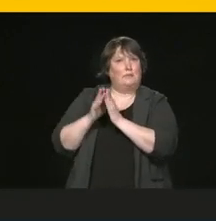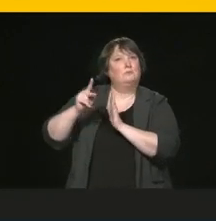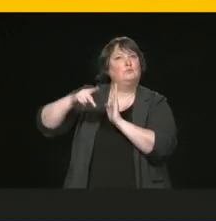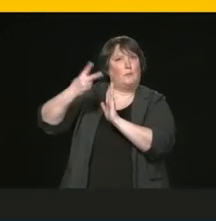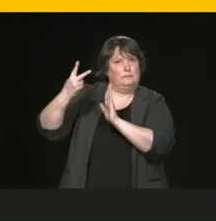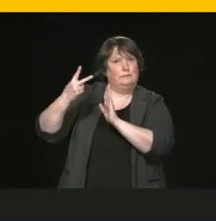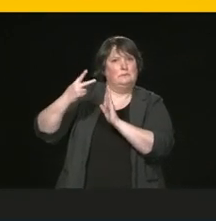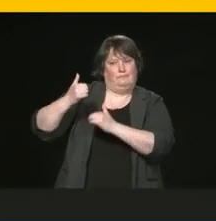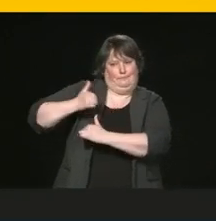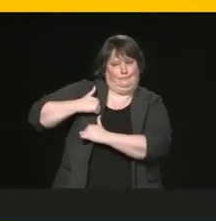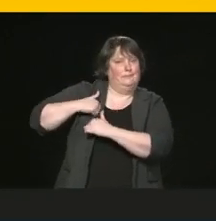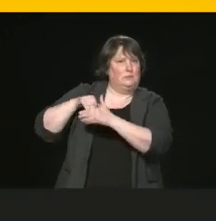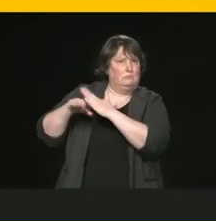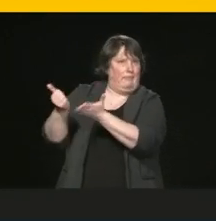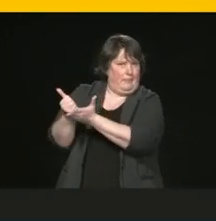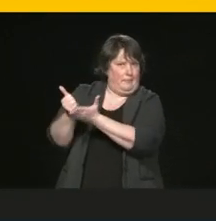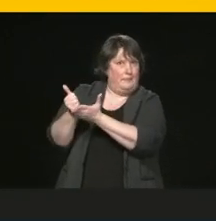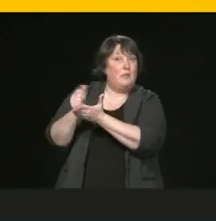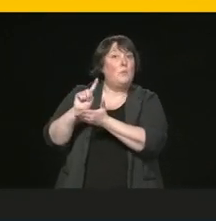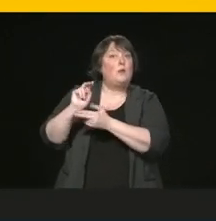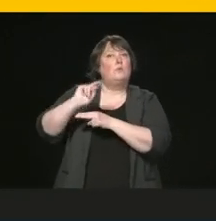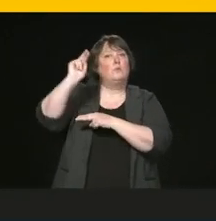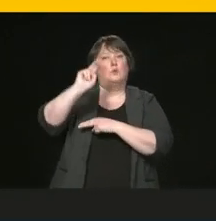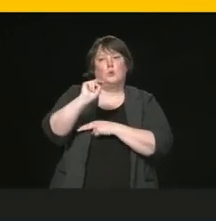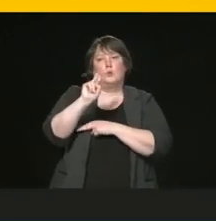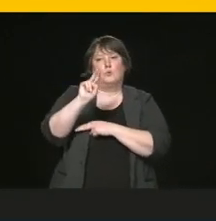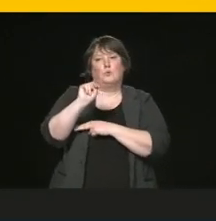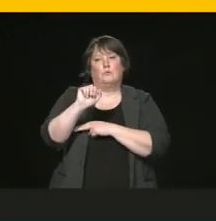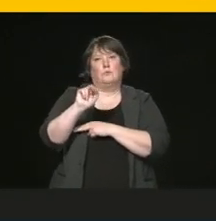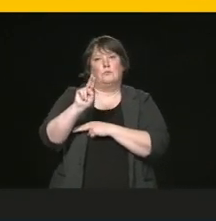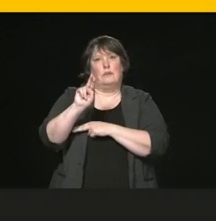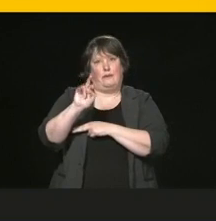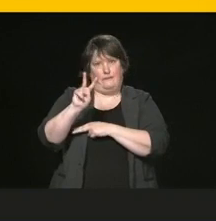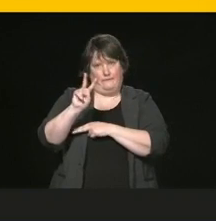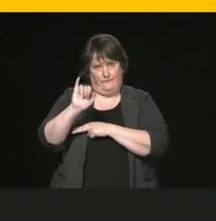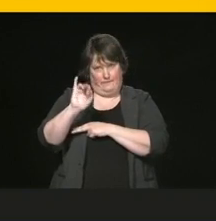FAR BY REQUEST EBB TO SEND IN